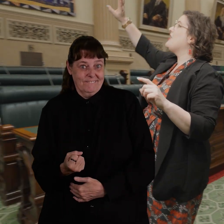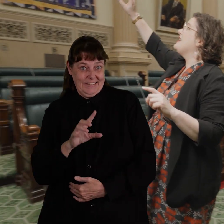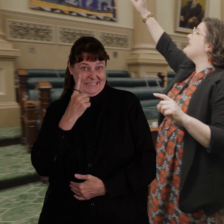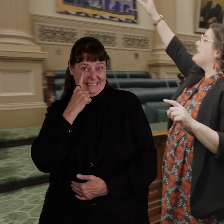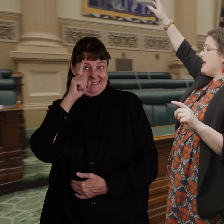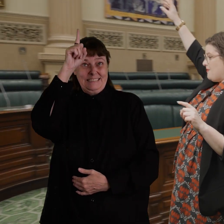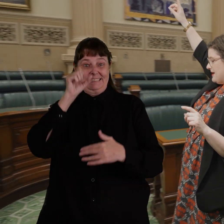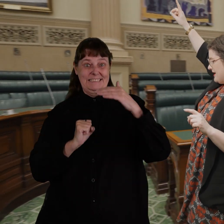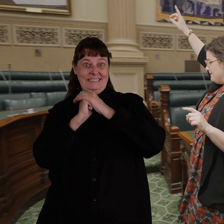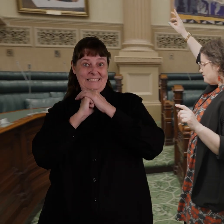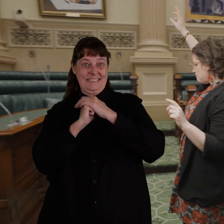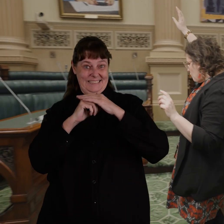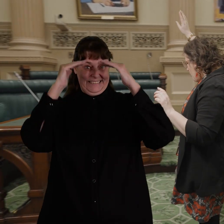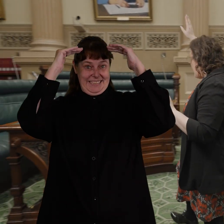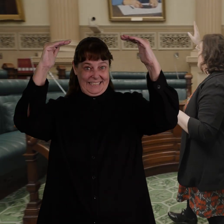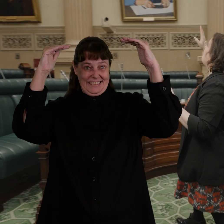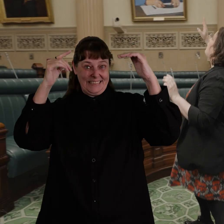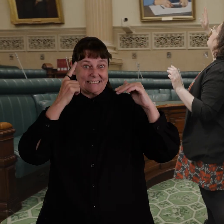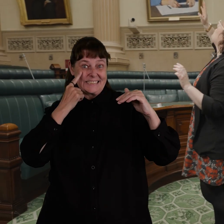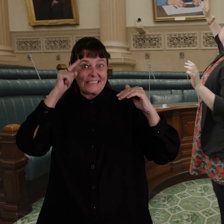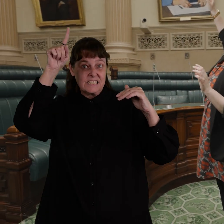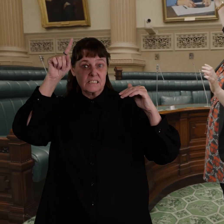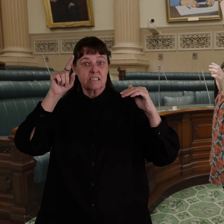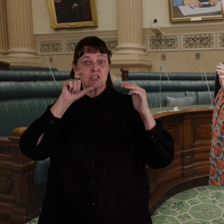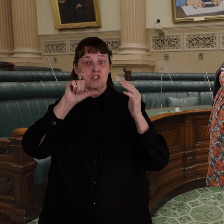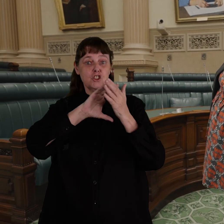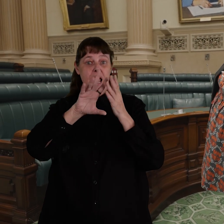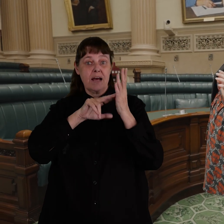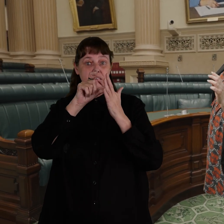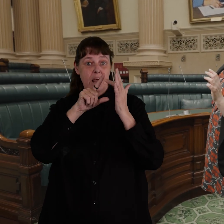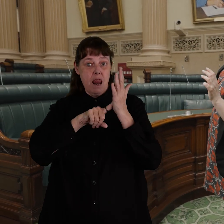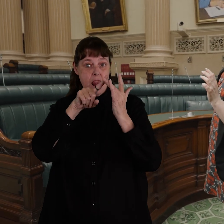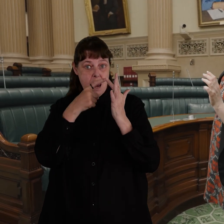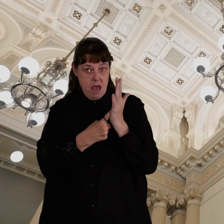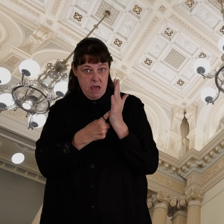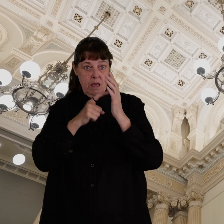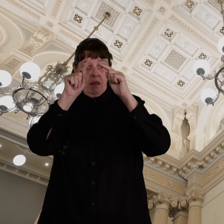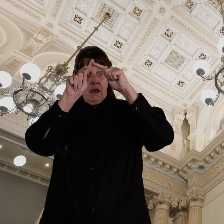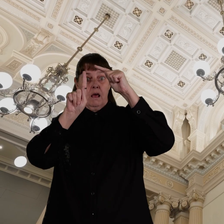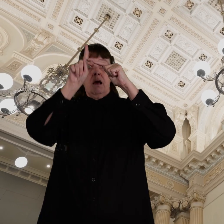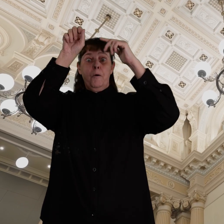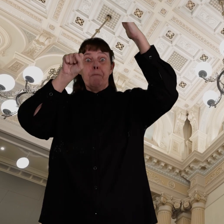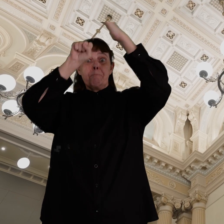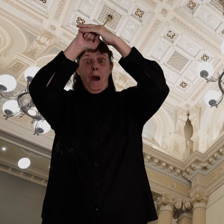the chandelier up here and follow it all the way through to the roof, in the panels that